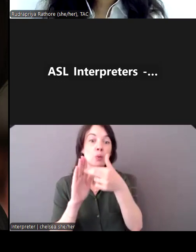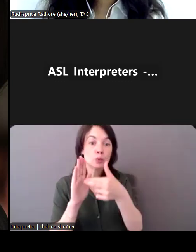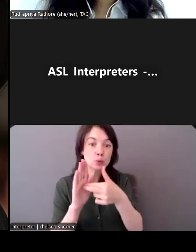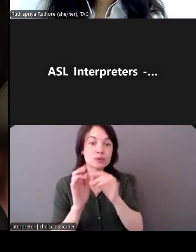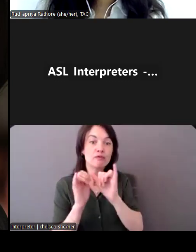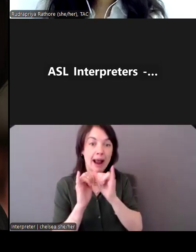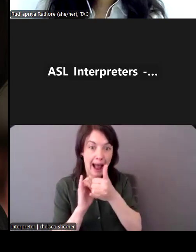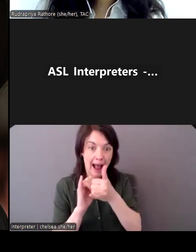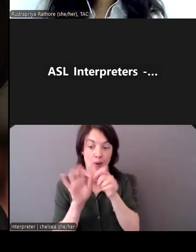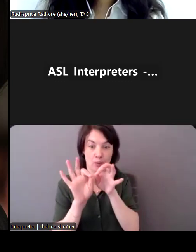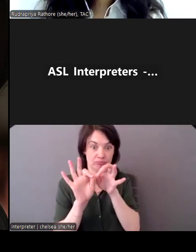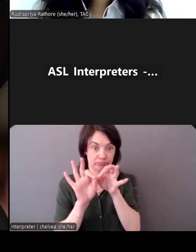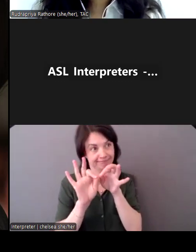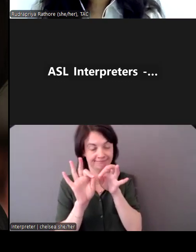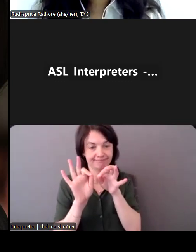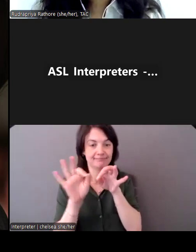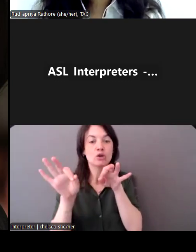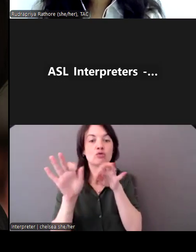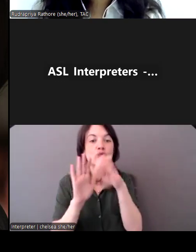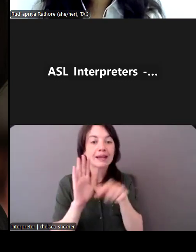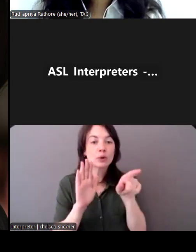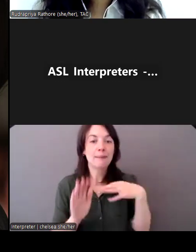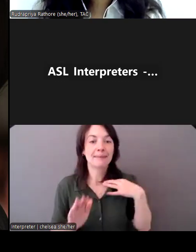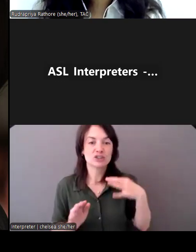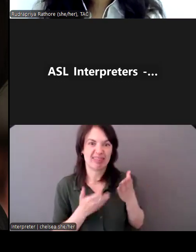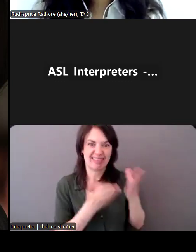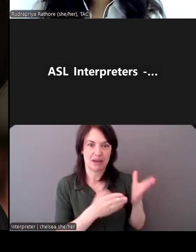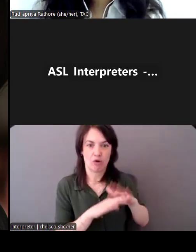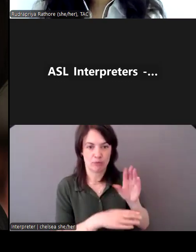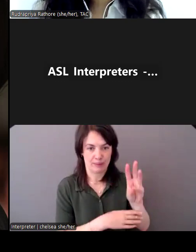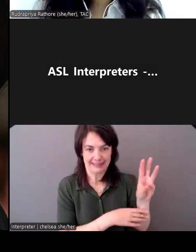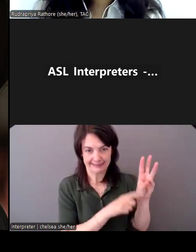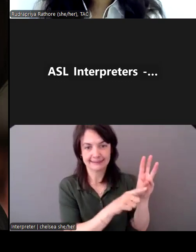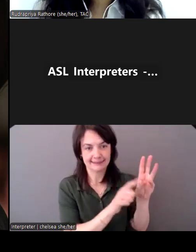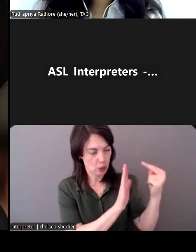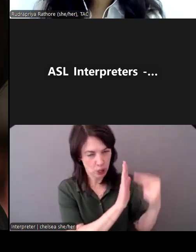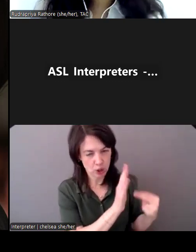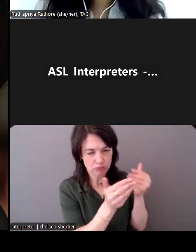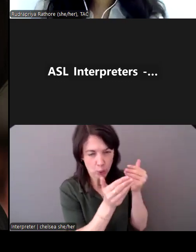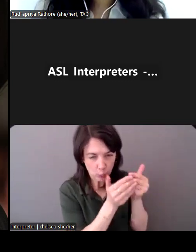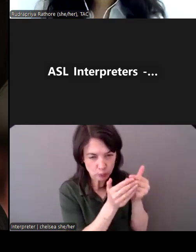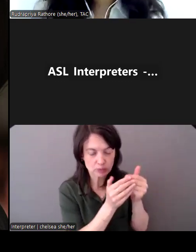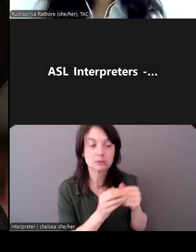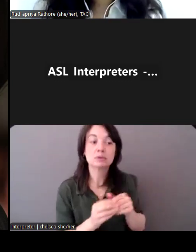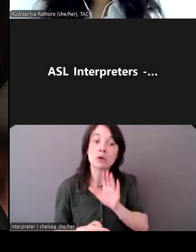um on our website um and you want to make sure that the project is eligible and that you are